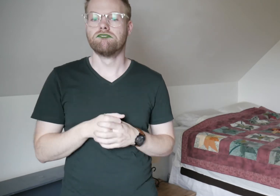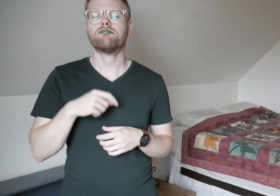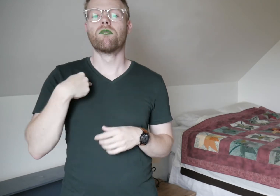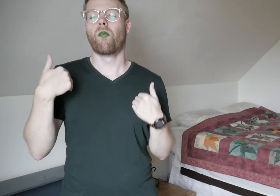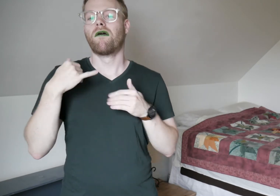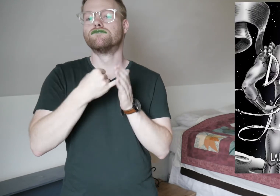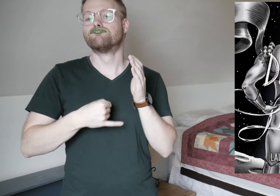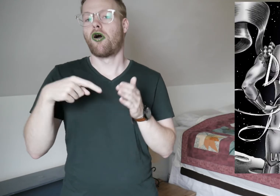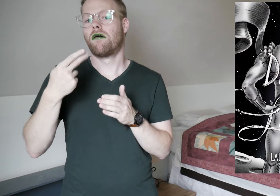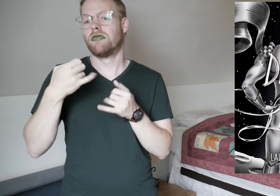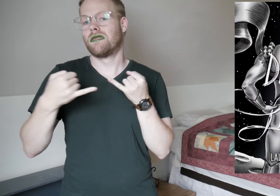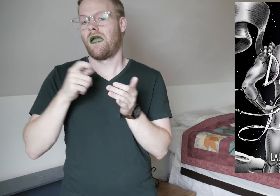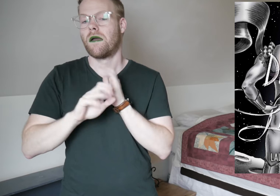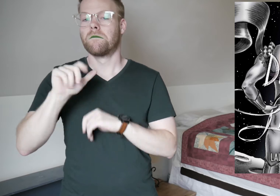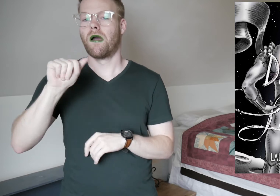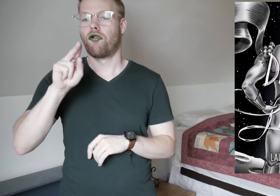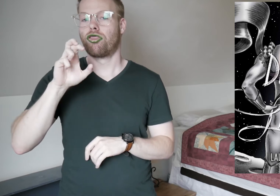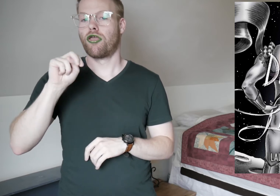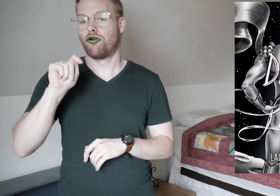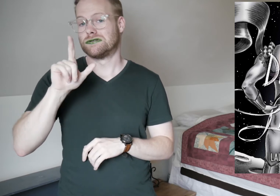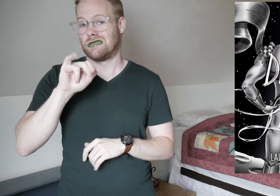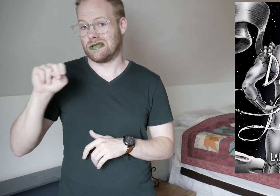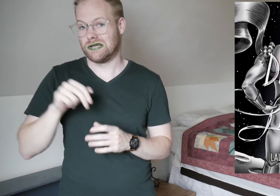we have Draw the Line by Laurent Linn.